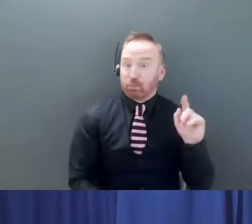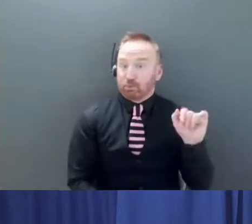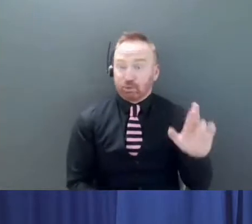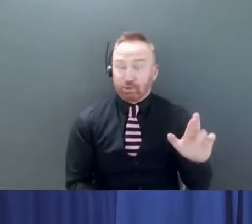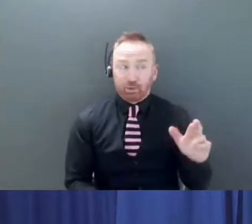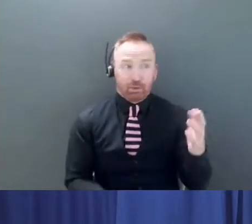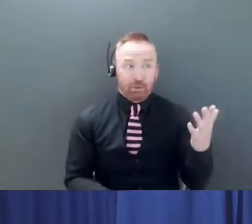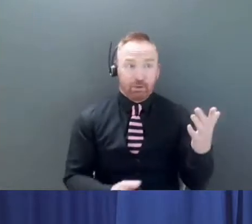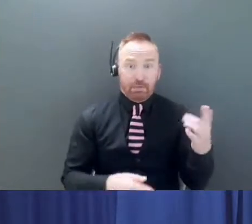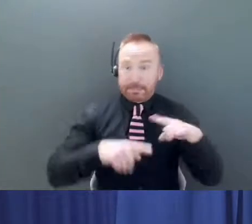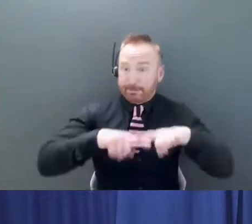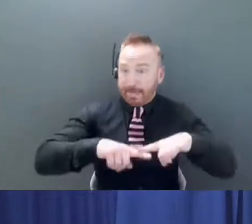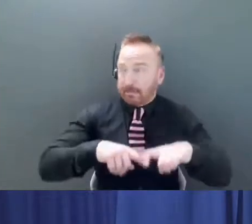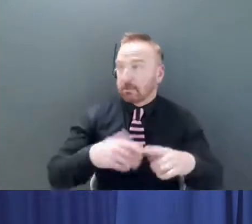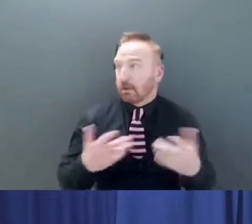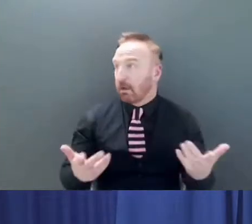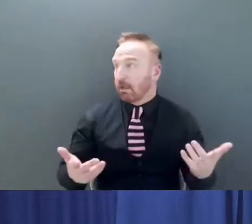times depending on age or immune